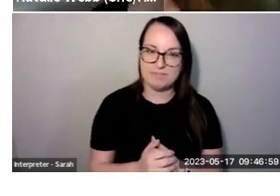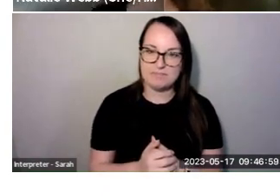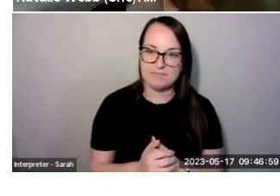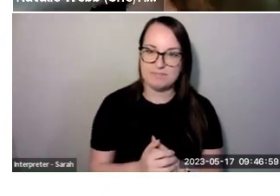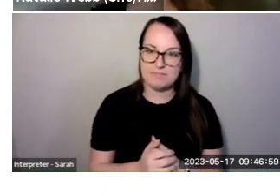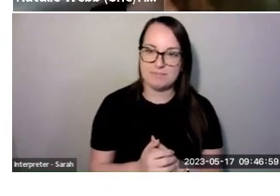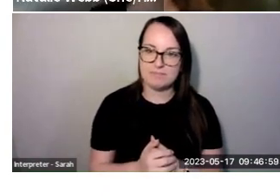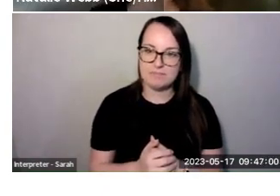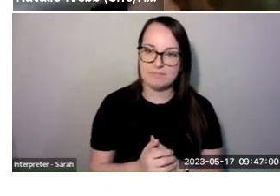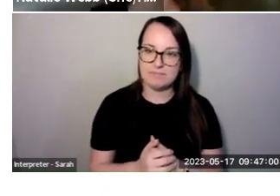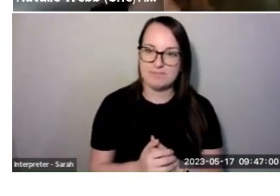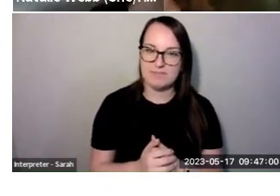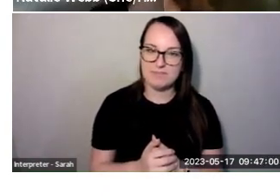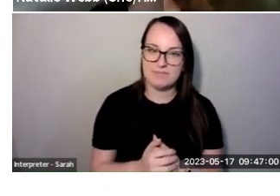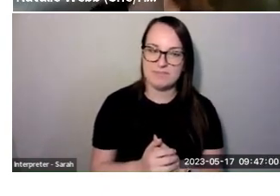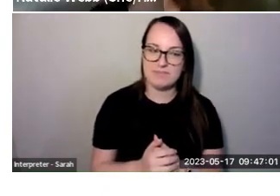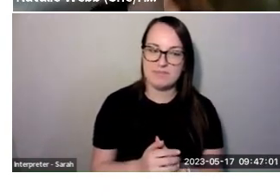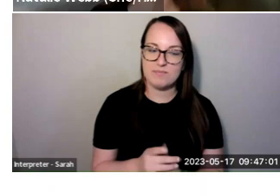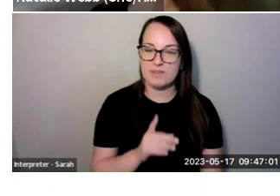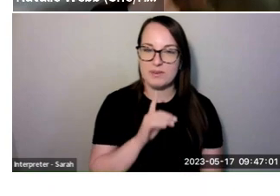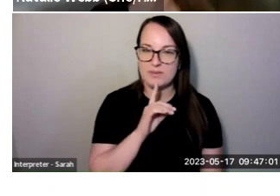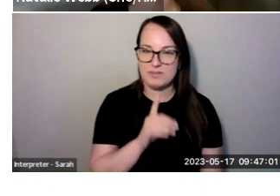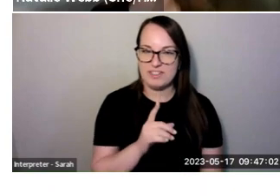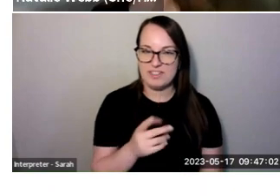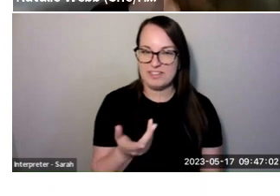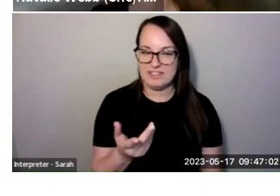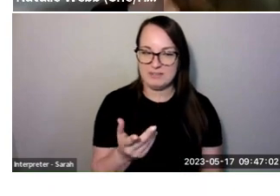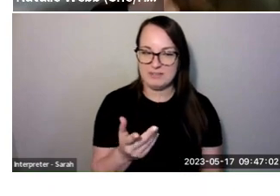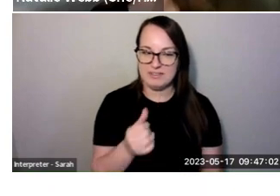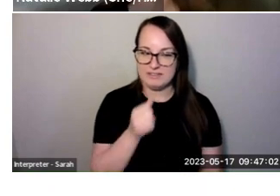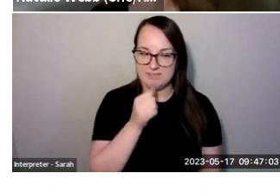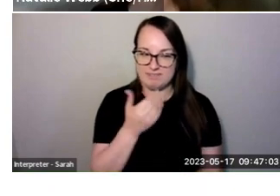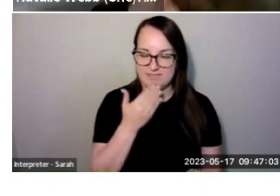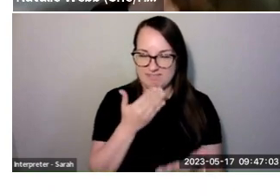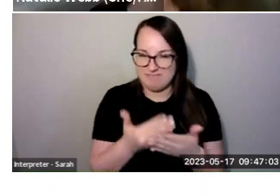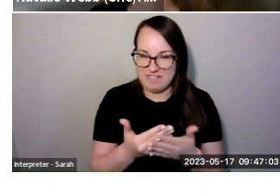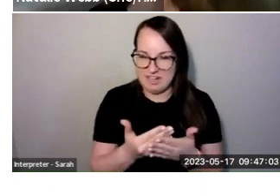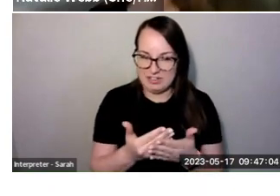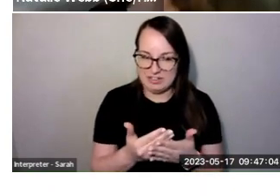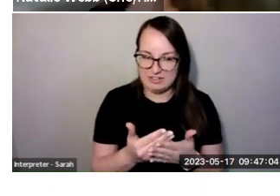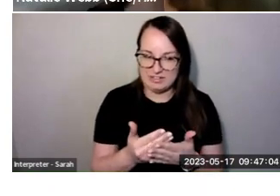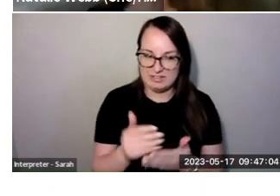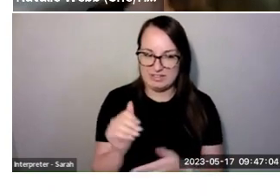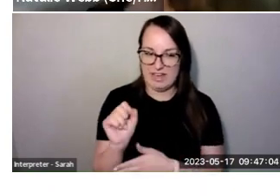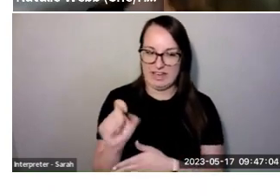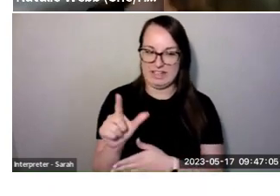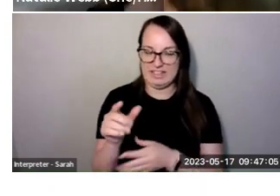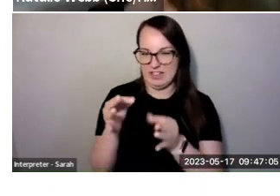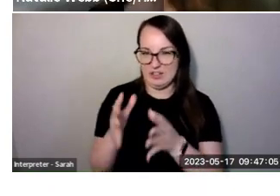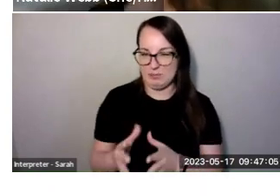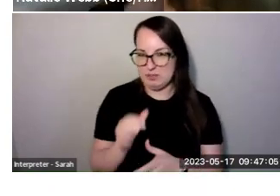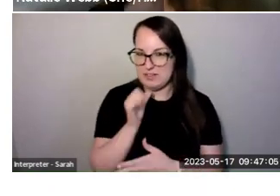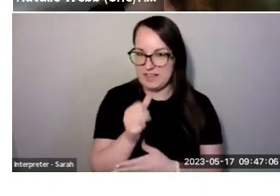case scenario, not at the level they needed to be to do that work, and worst